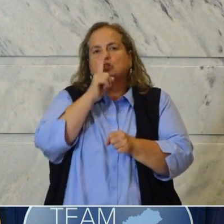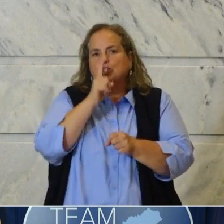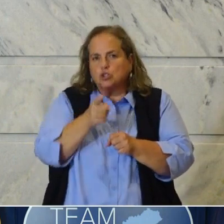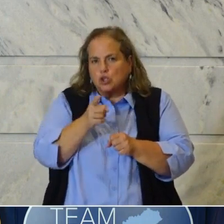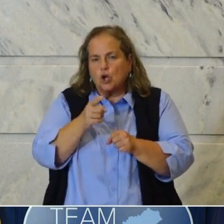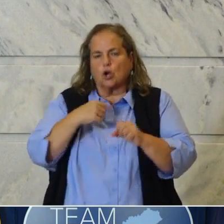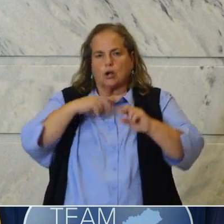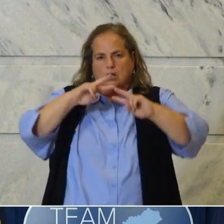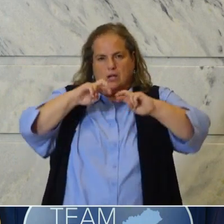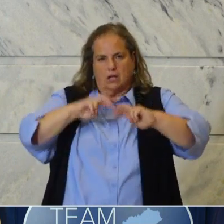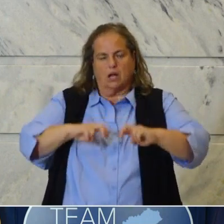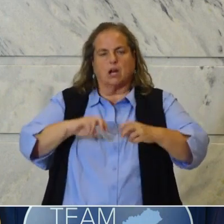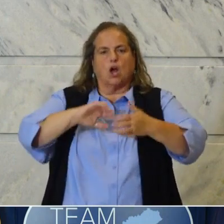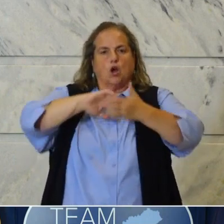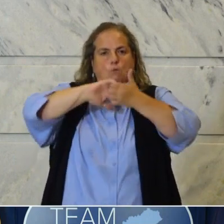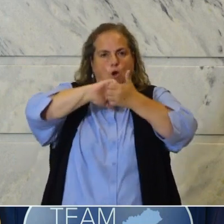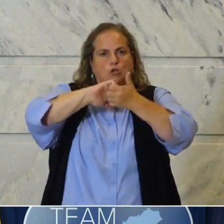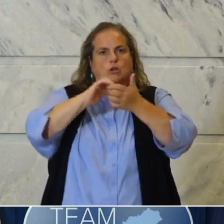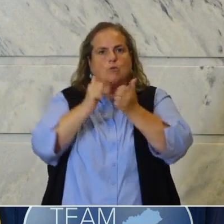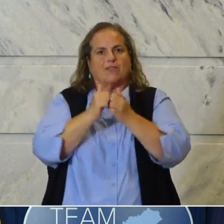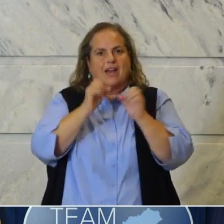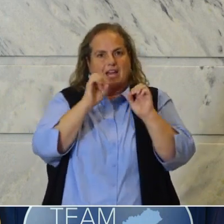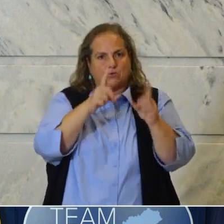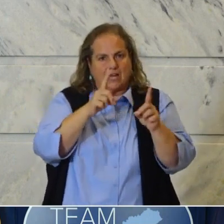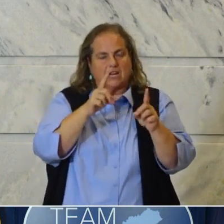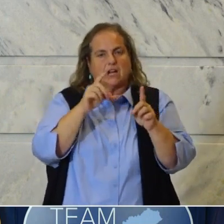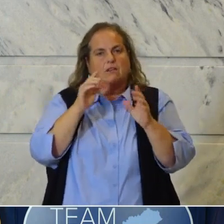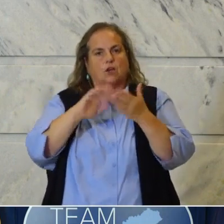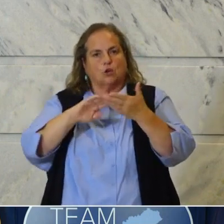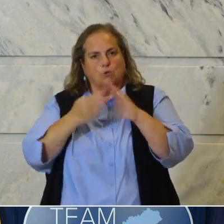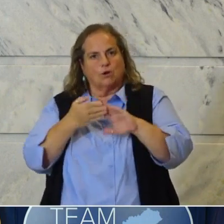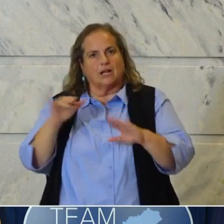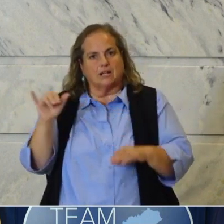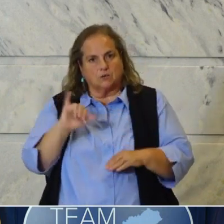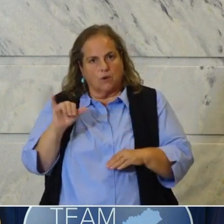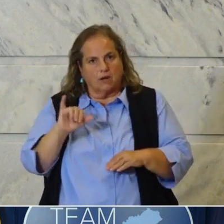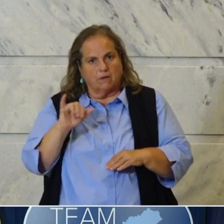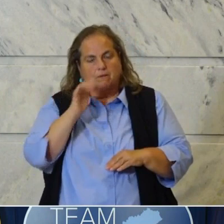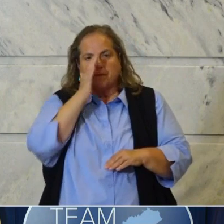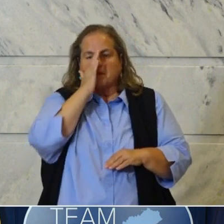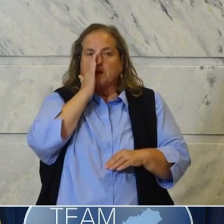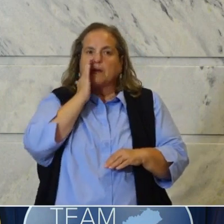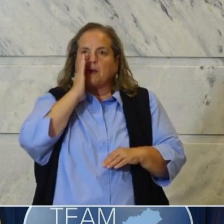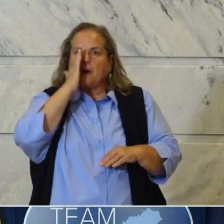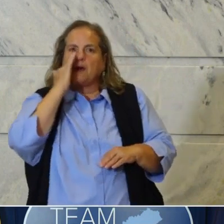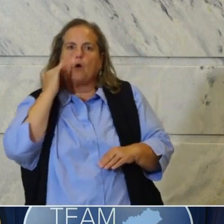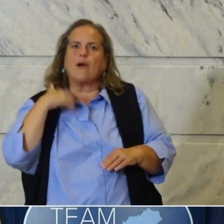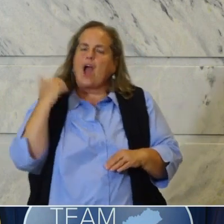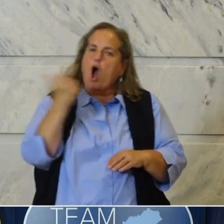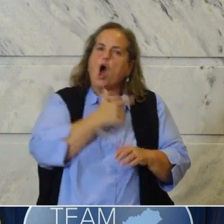in partnership with the education community. We're all in this together. There's no there's no animosities. It's all of us just trying to figure out a